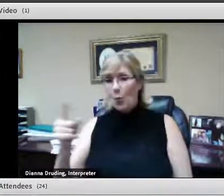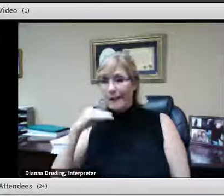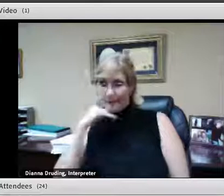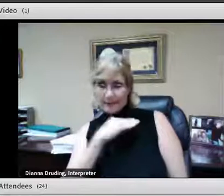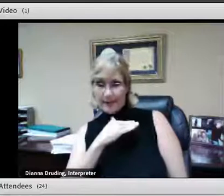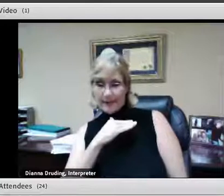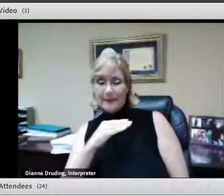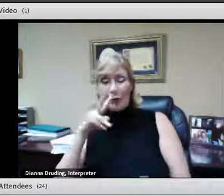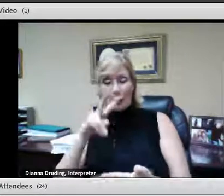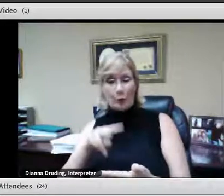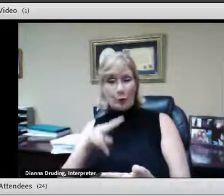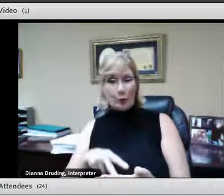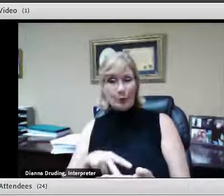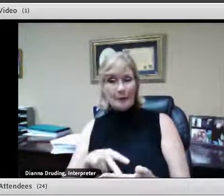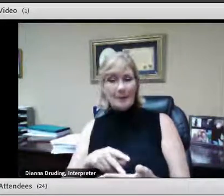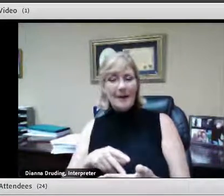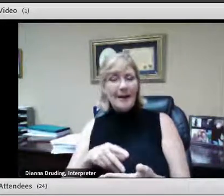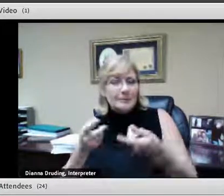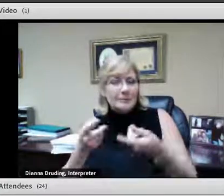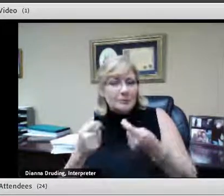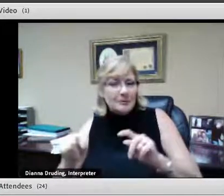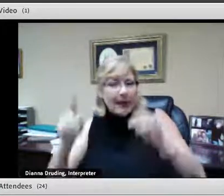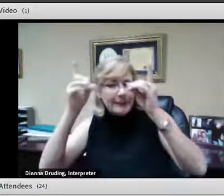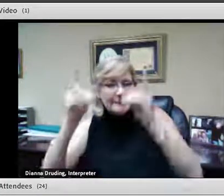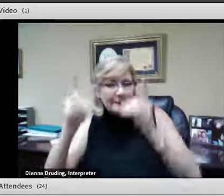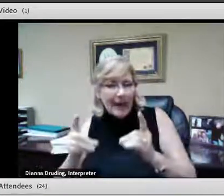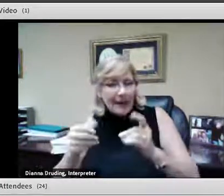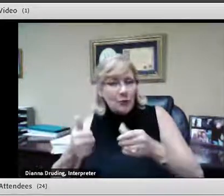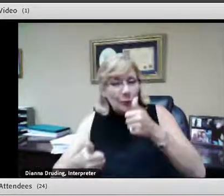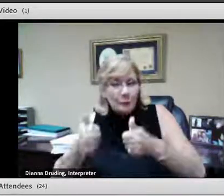and then we try to decide which one is not true.